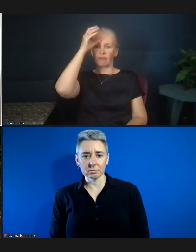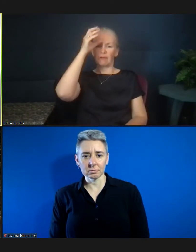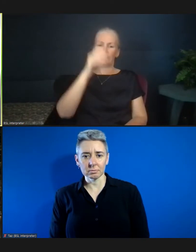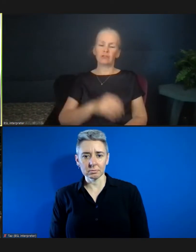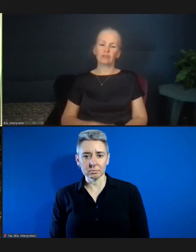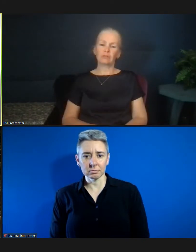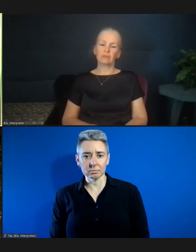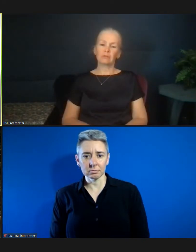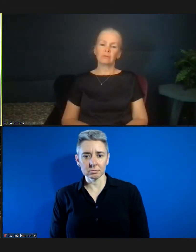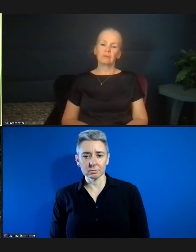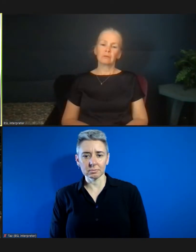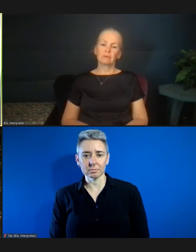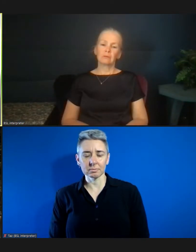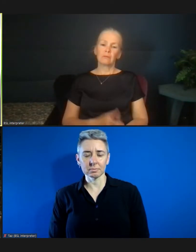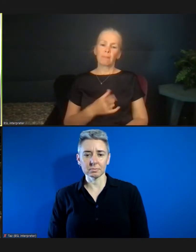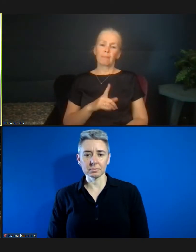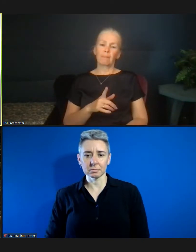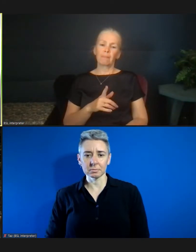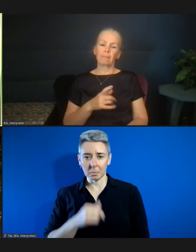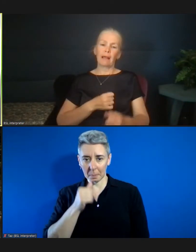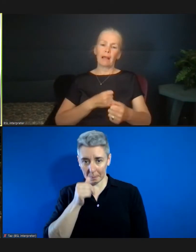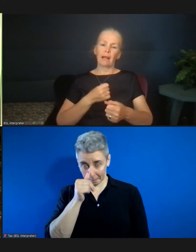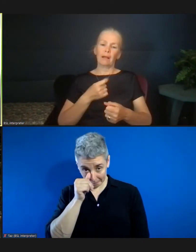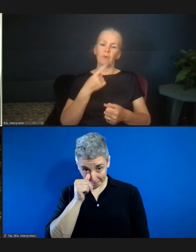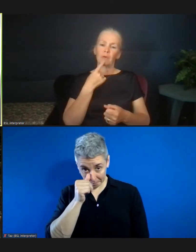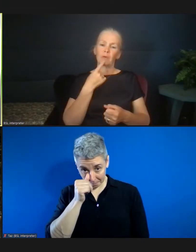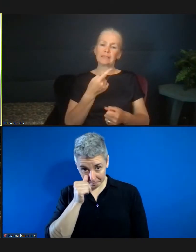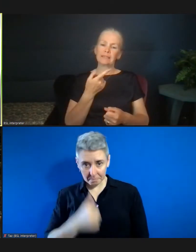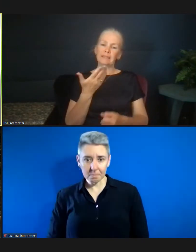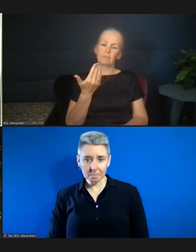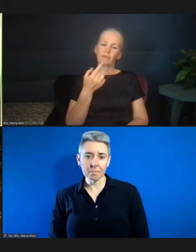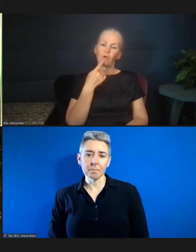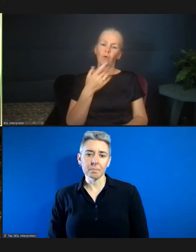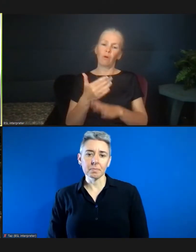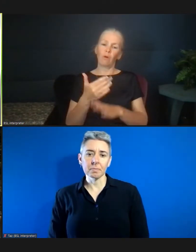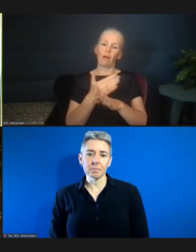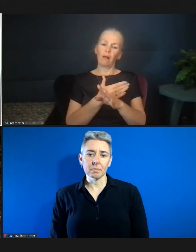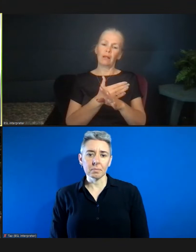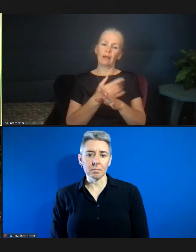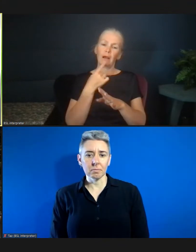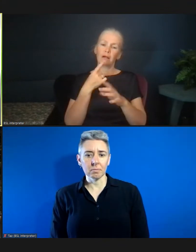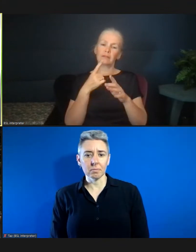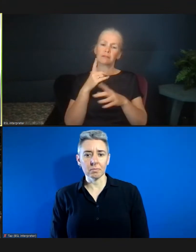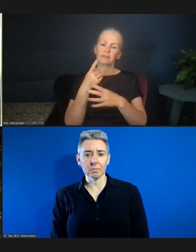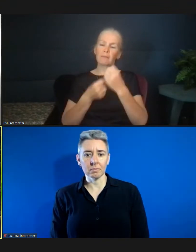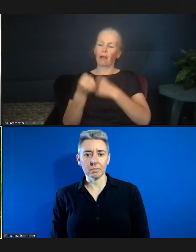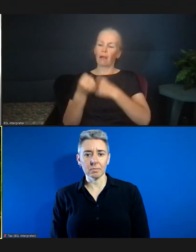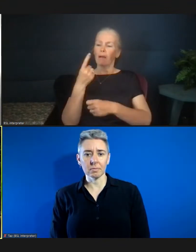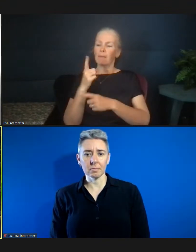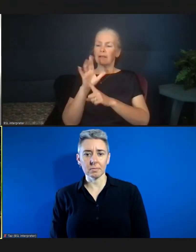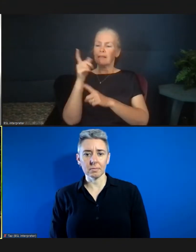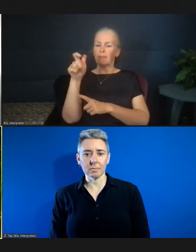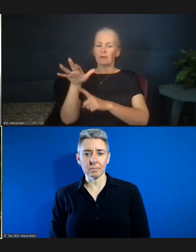that can lead to what I mentioned. Earlier as our intersections of mindset sections.